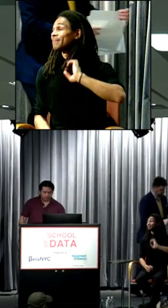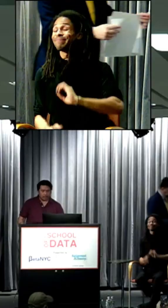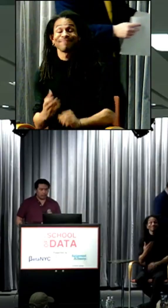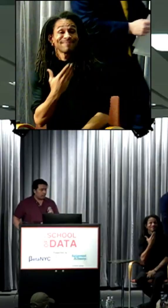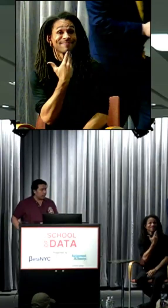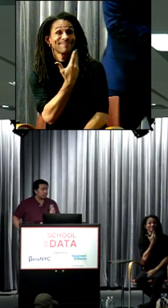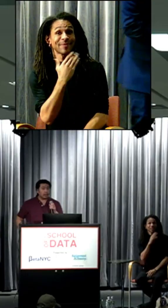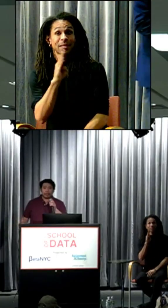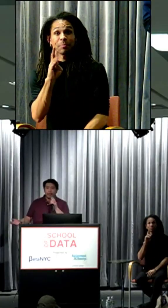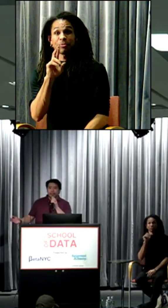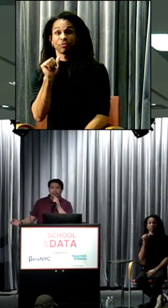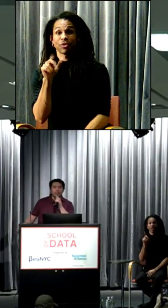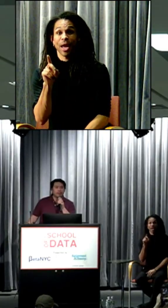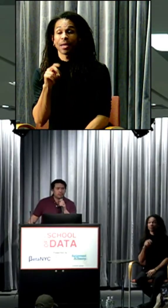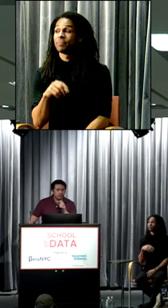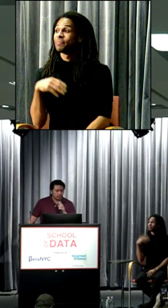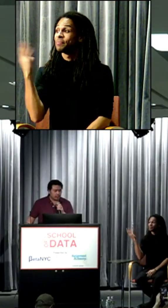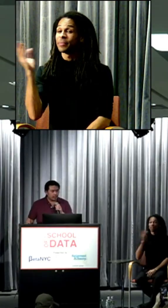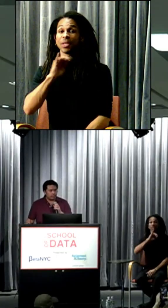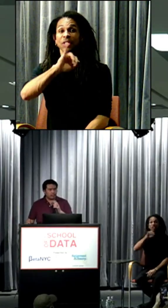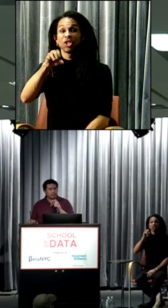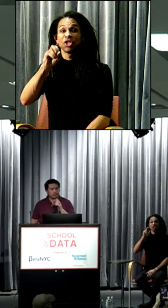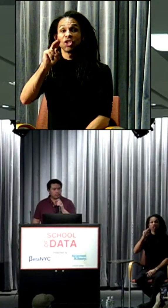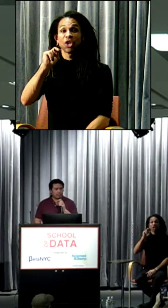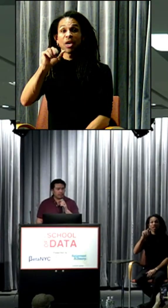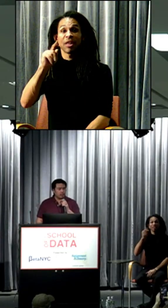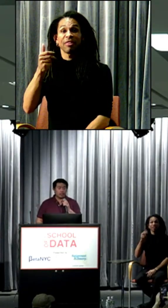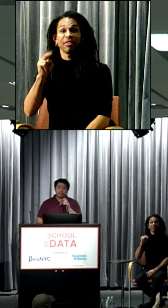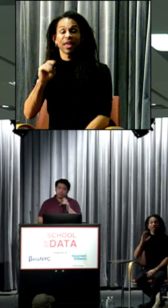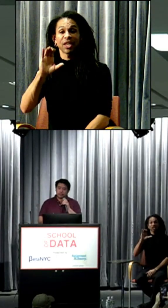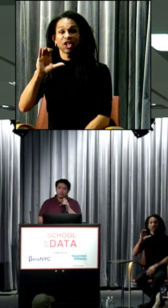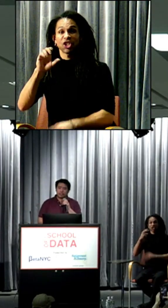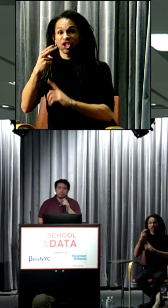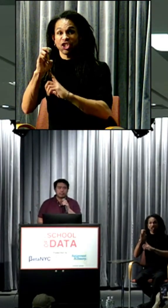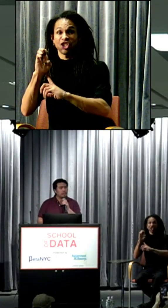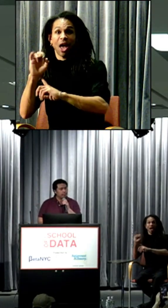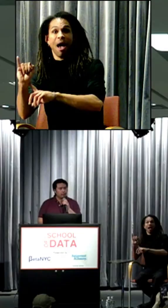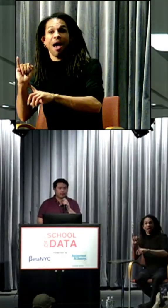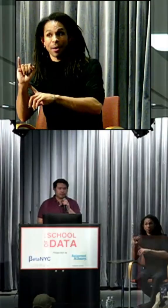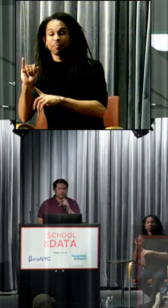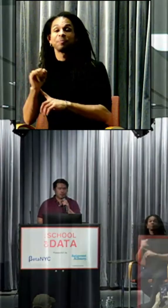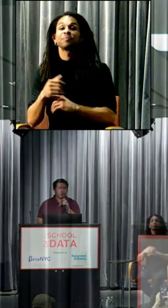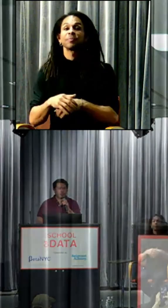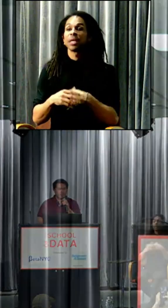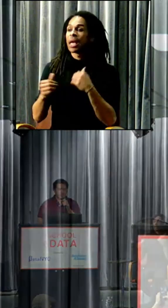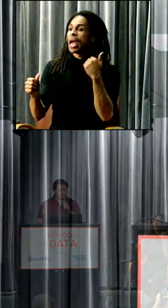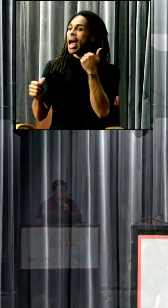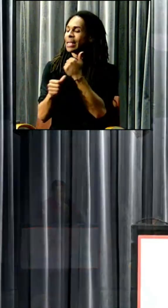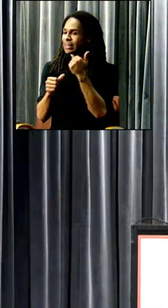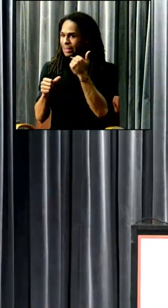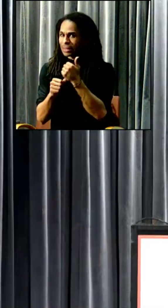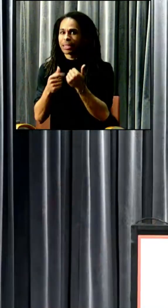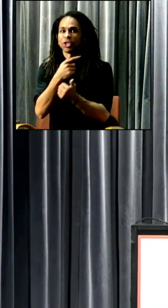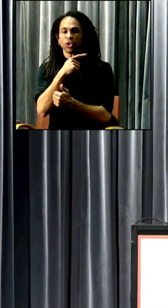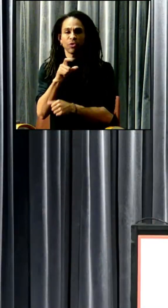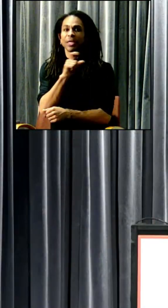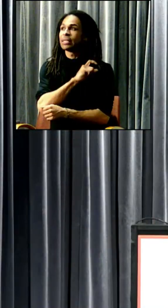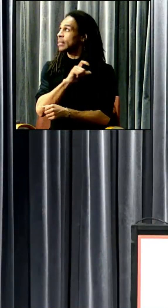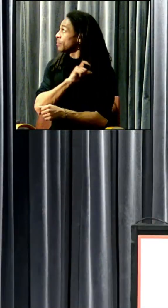And they stack together with little magnetic connectors at the bottom. And the bases have that same magnetic connection.